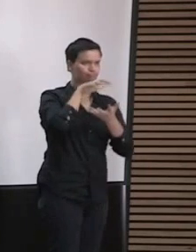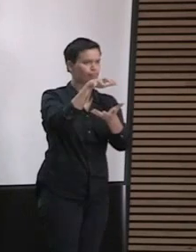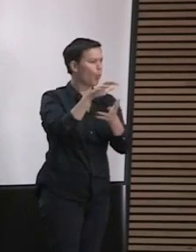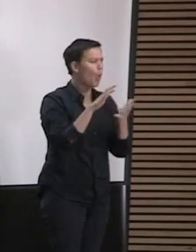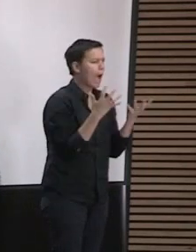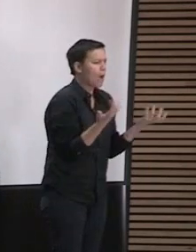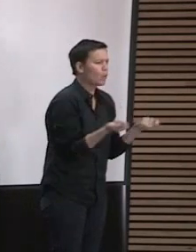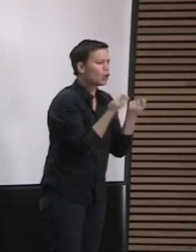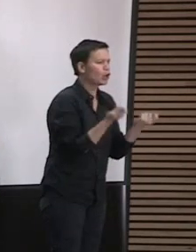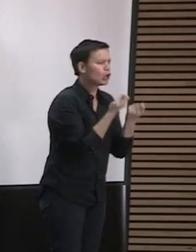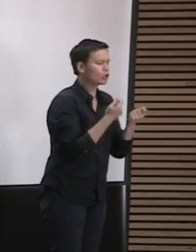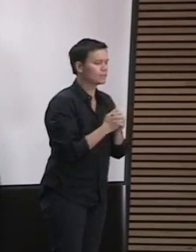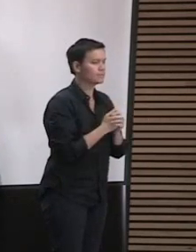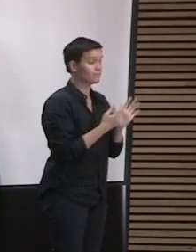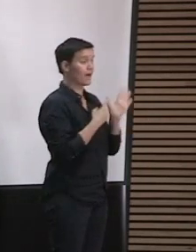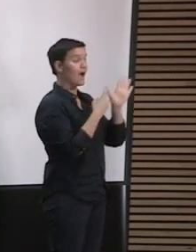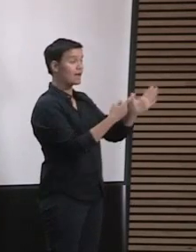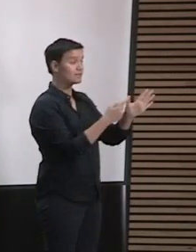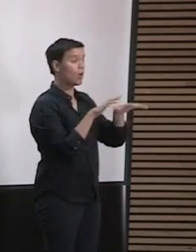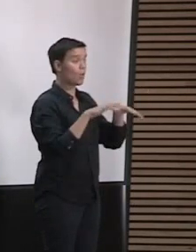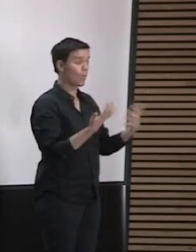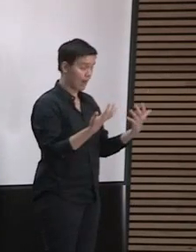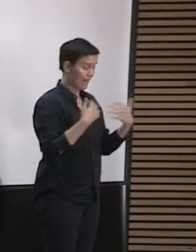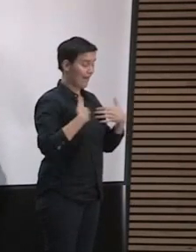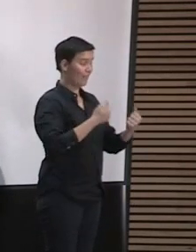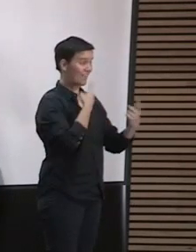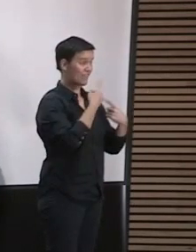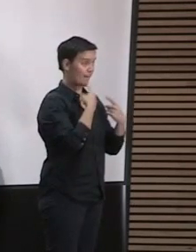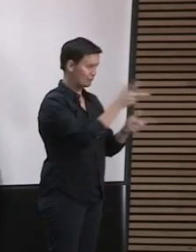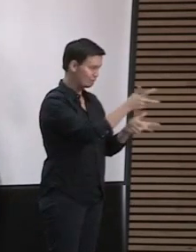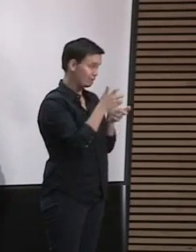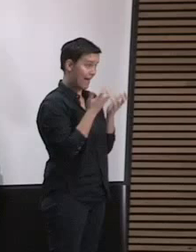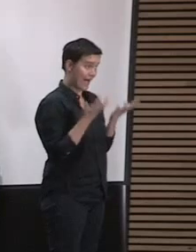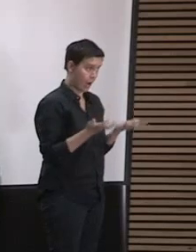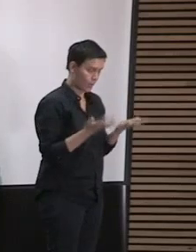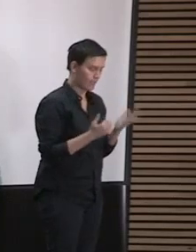how for you to pull that data out to give to the minister?